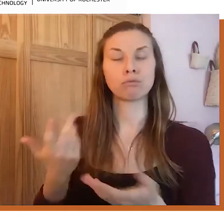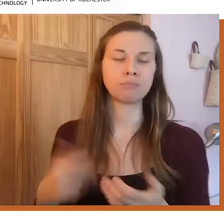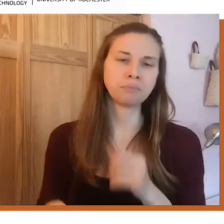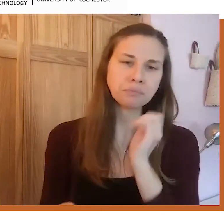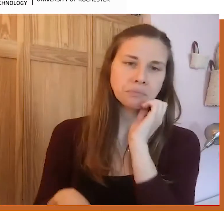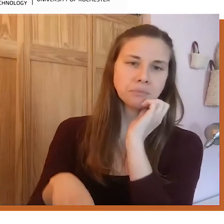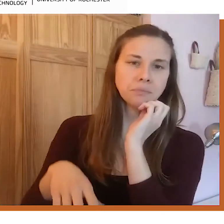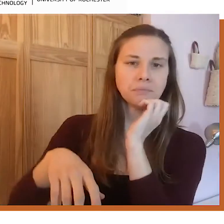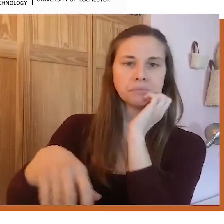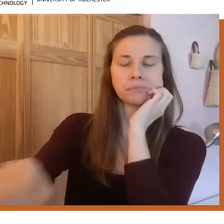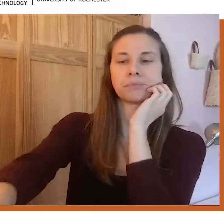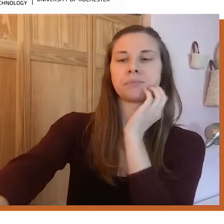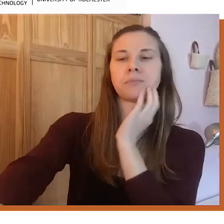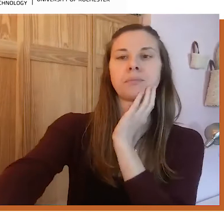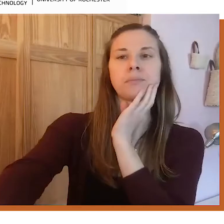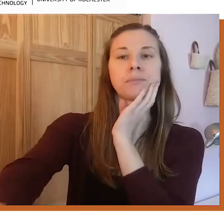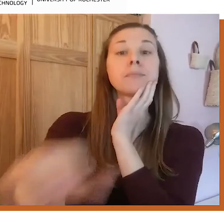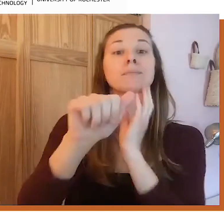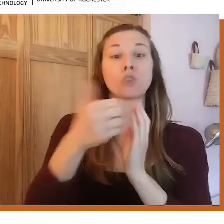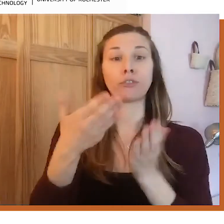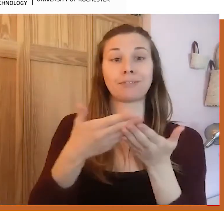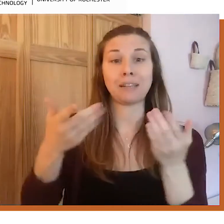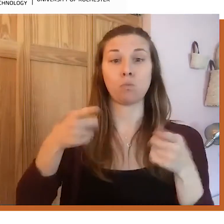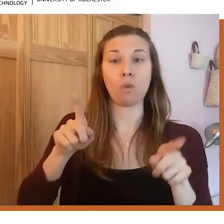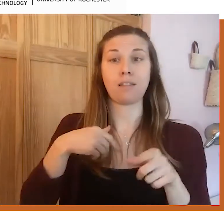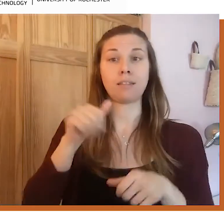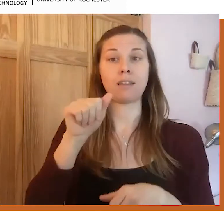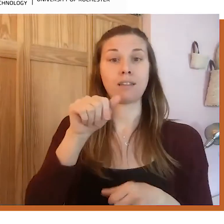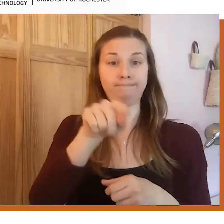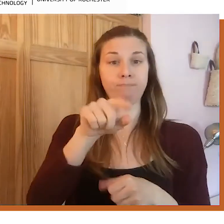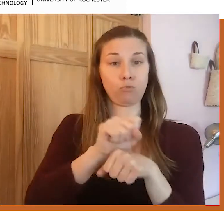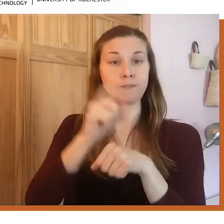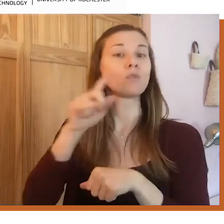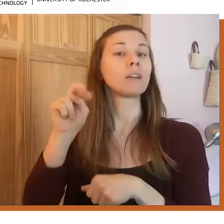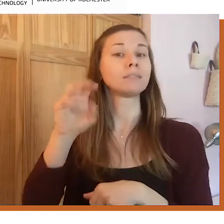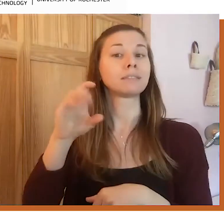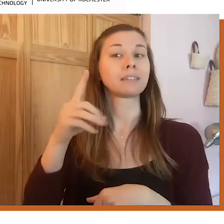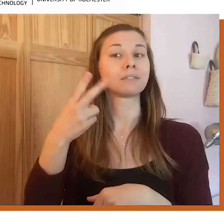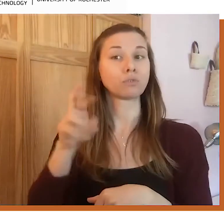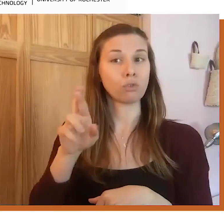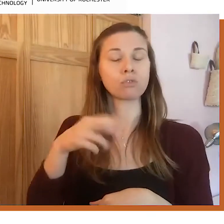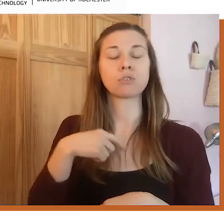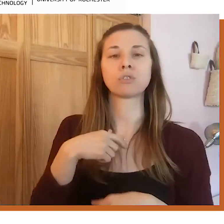their care to them, and another thing while I worked for NCDHR